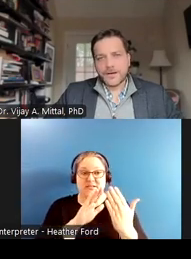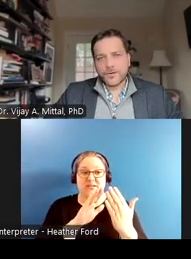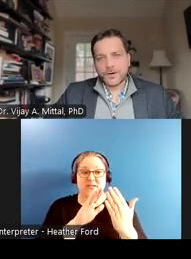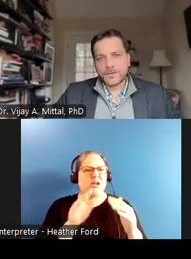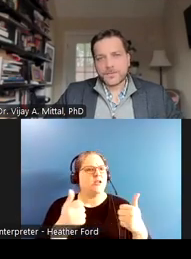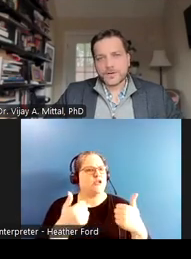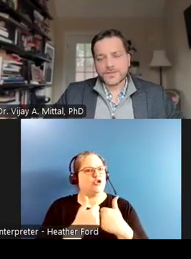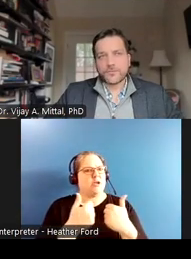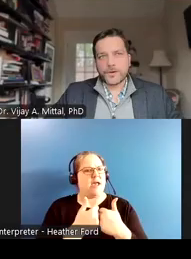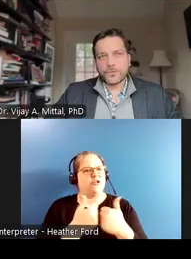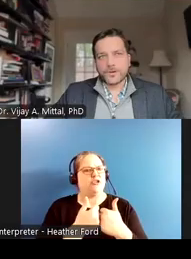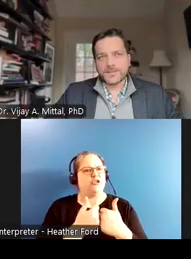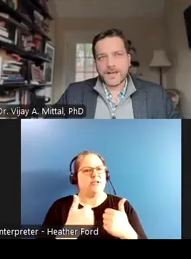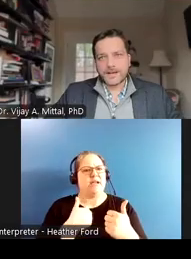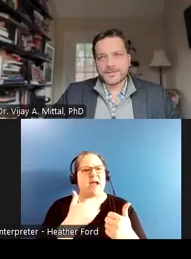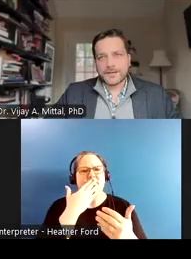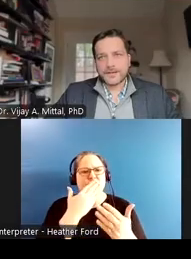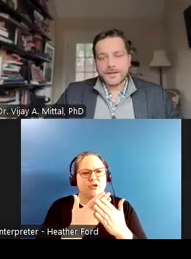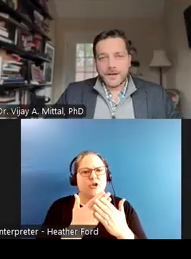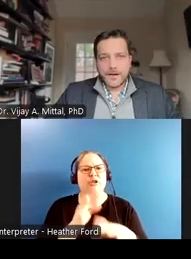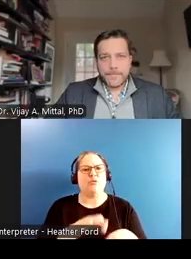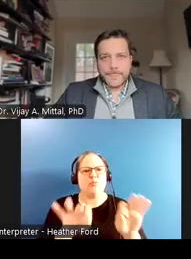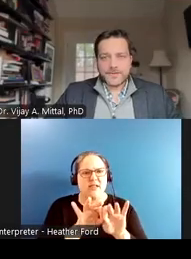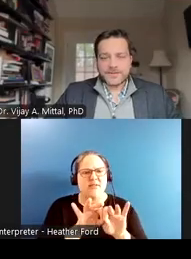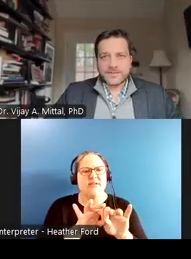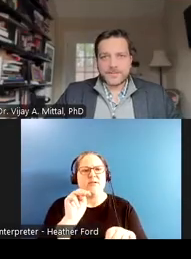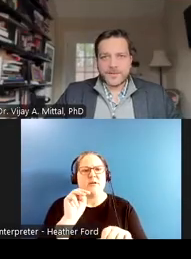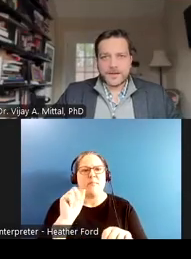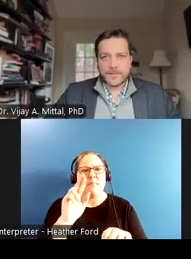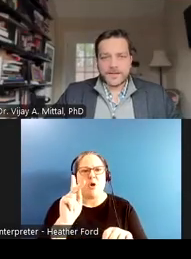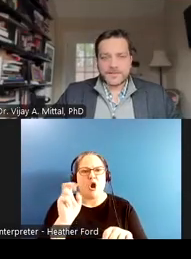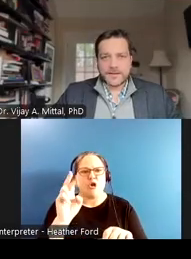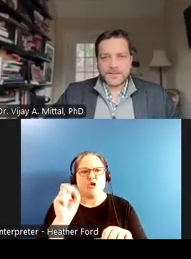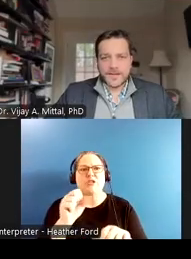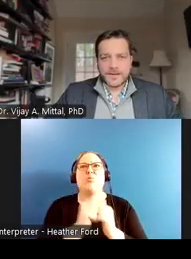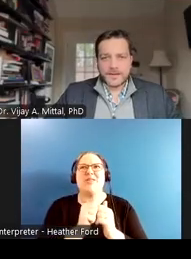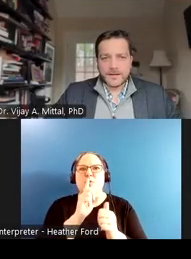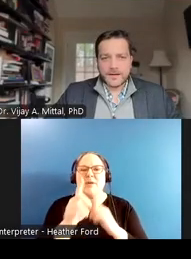biowork markers in real world settings. Um so this is something we come up against every day.